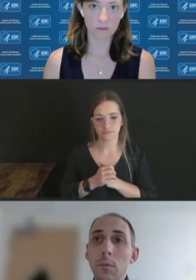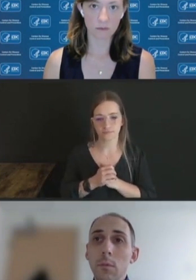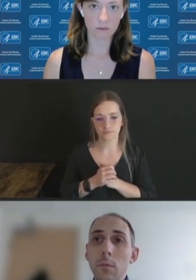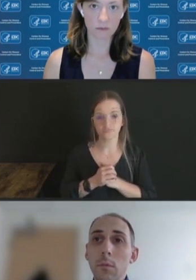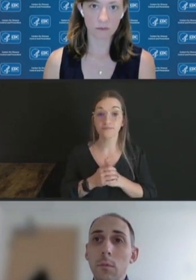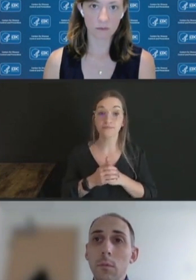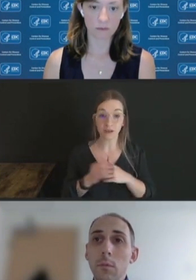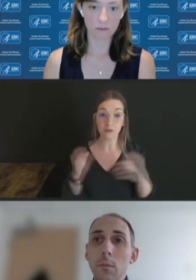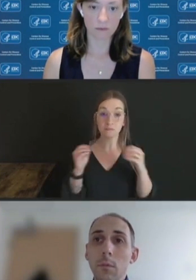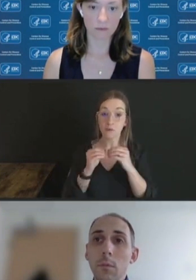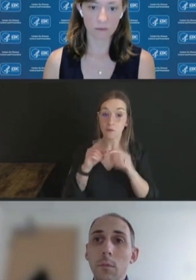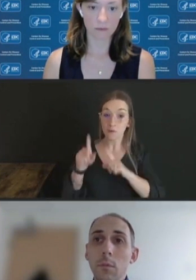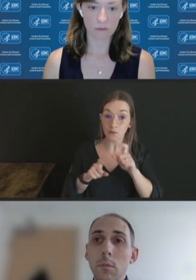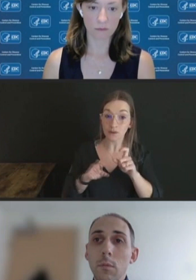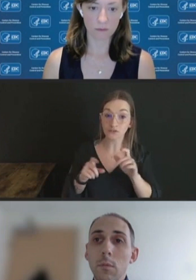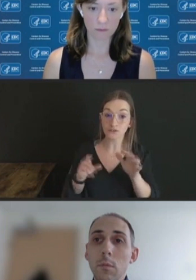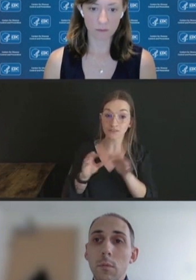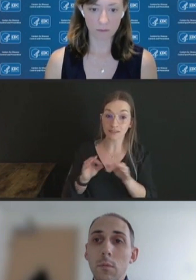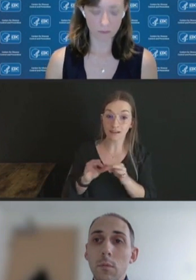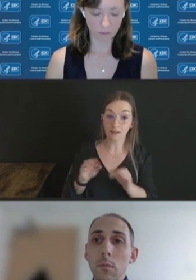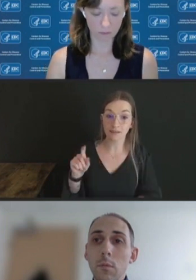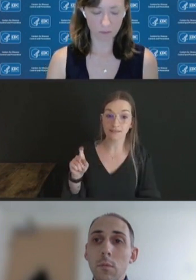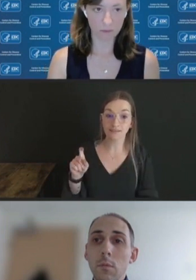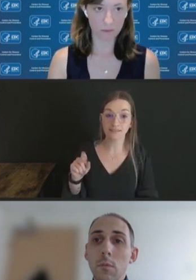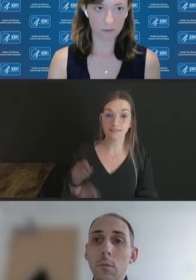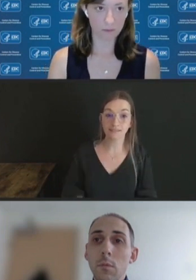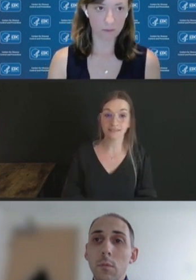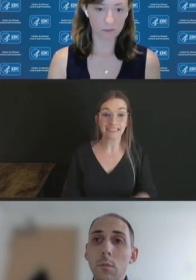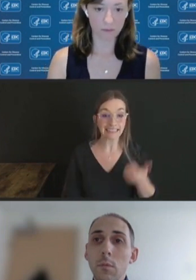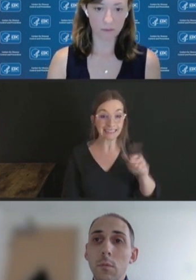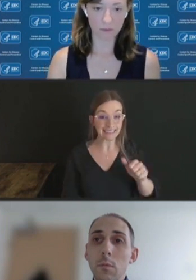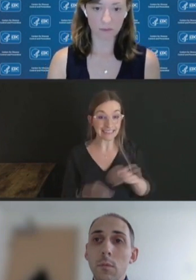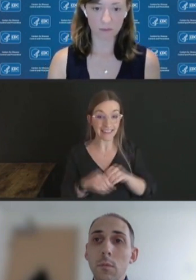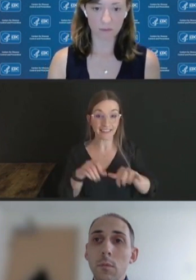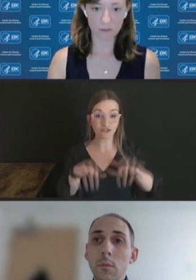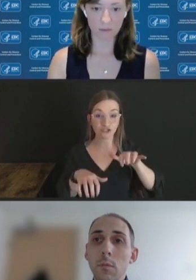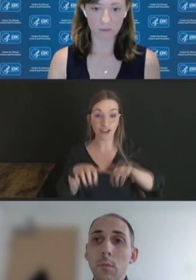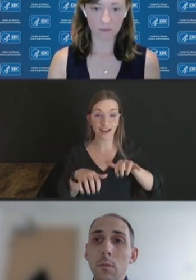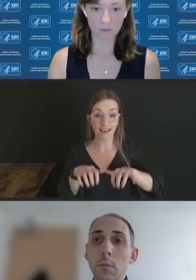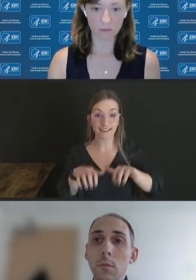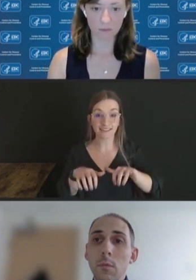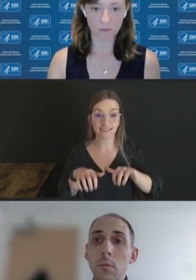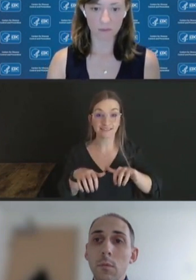Ann, are there any in the chat? All right.